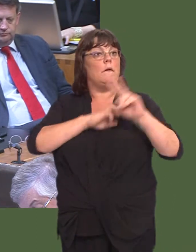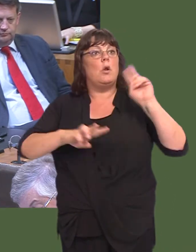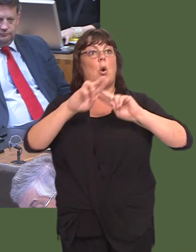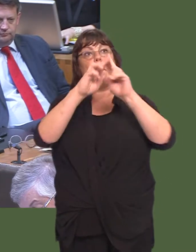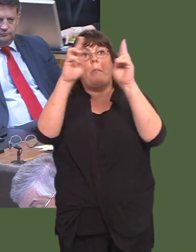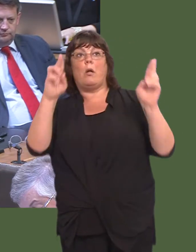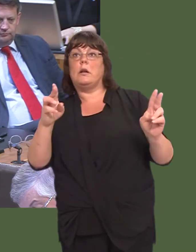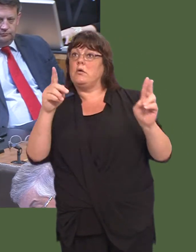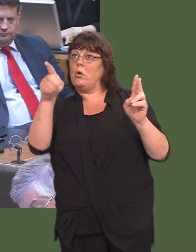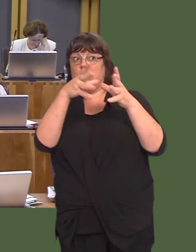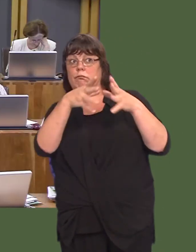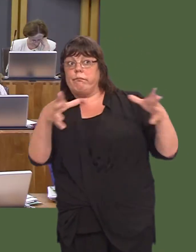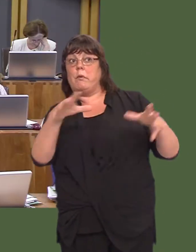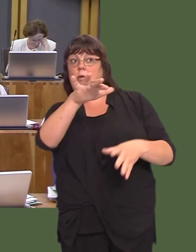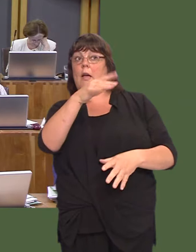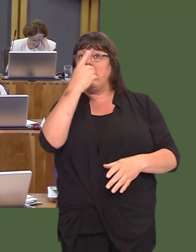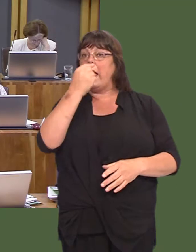buildings where they can expand.